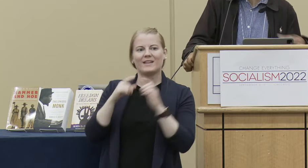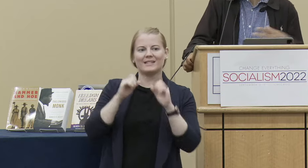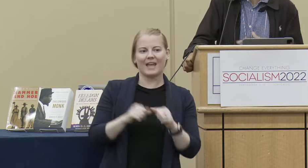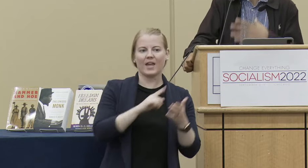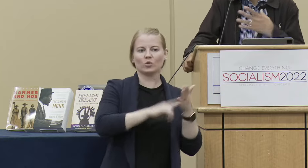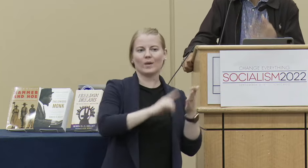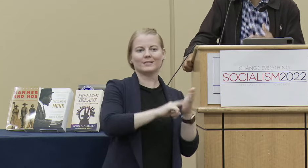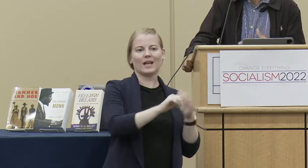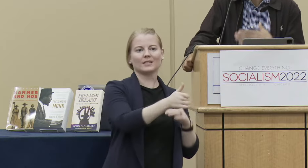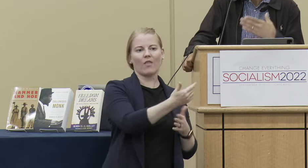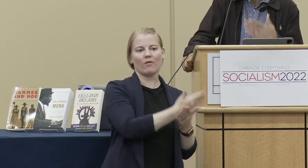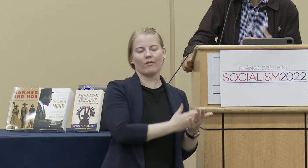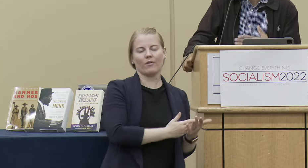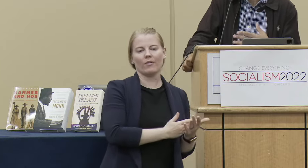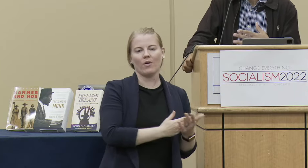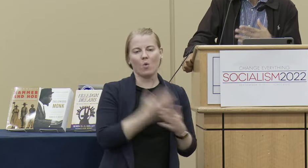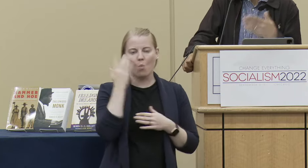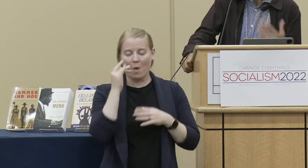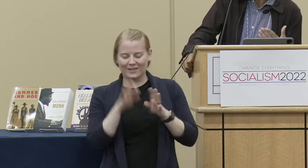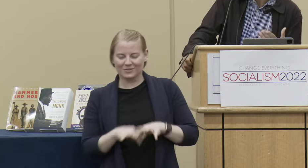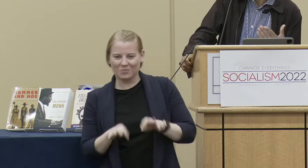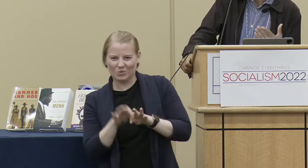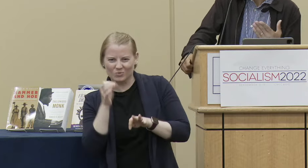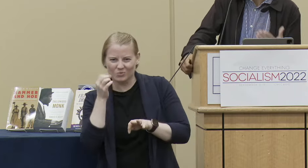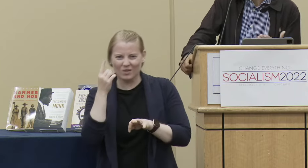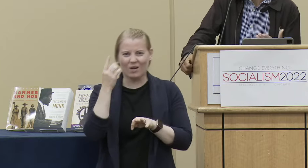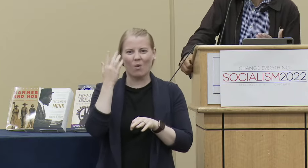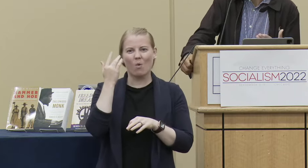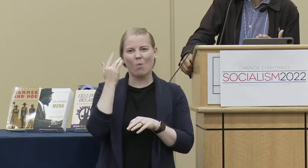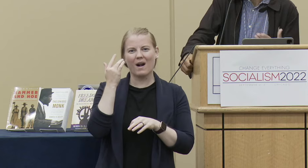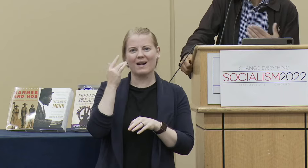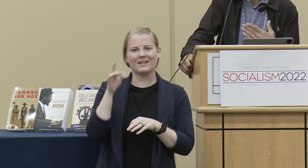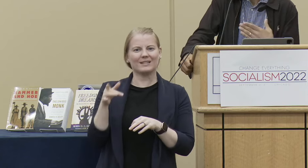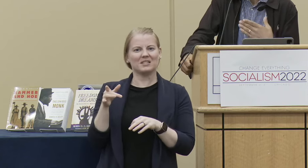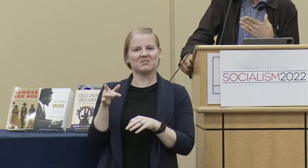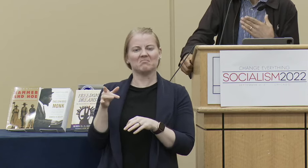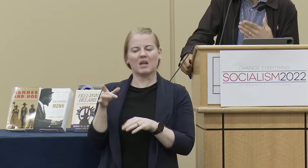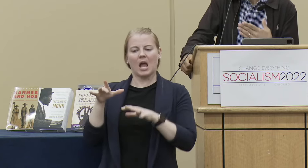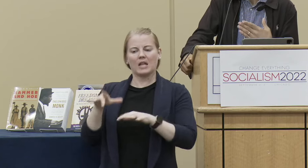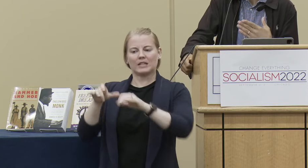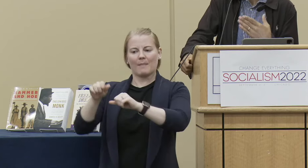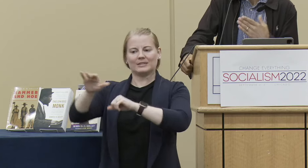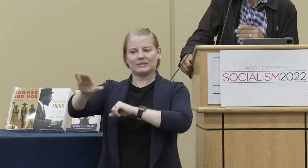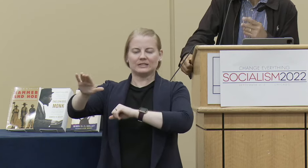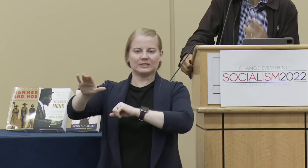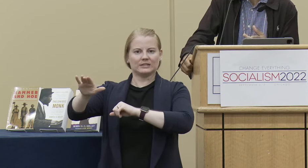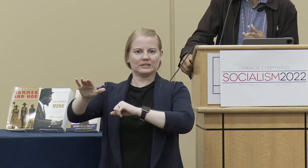inability to be critical of certain aspects of Stalinism when he was critical of others, and why it's important to